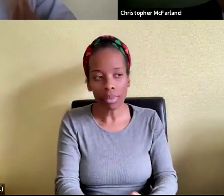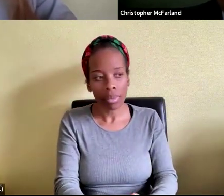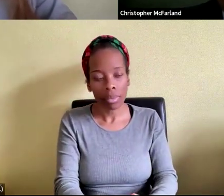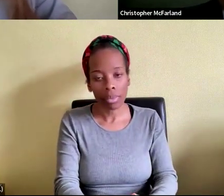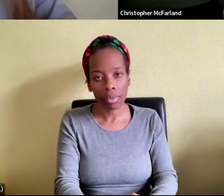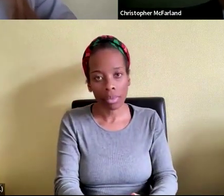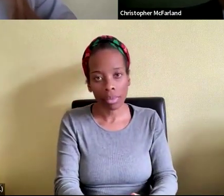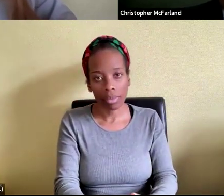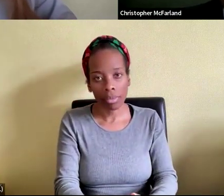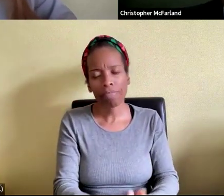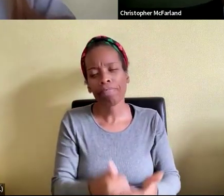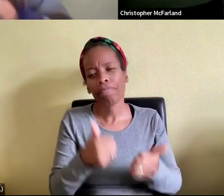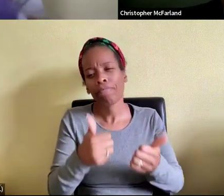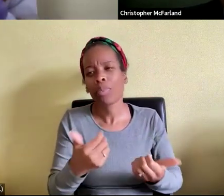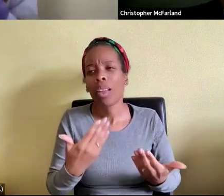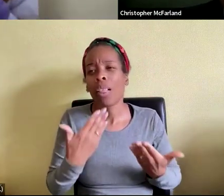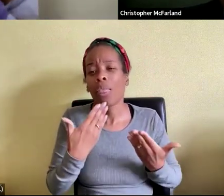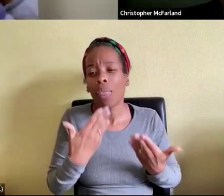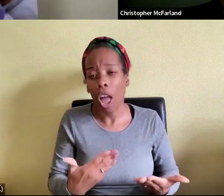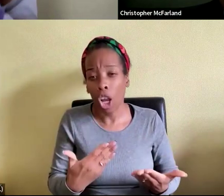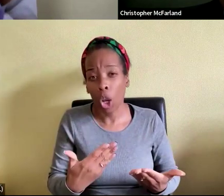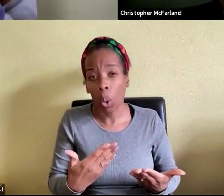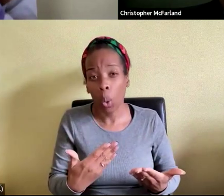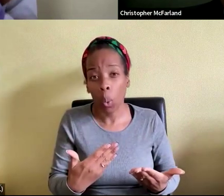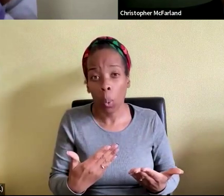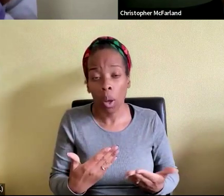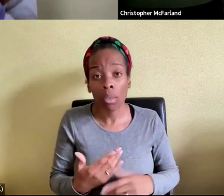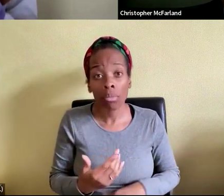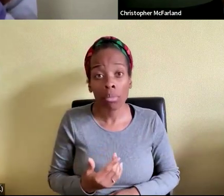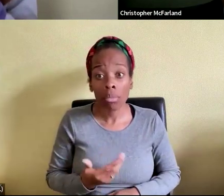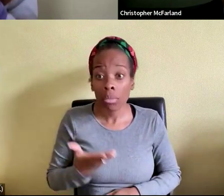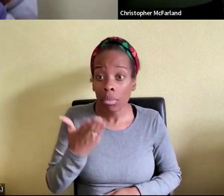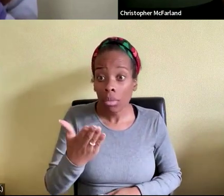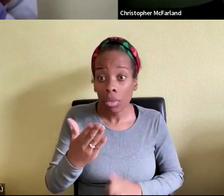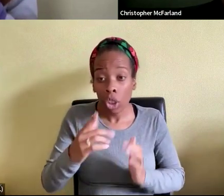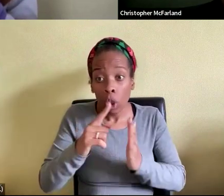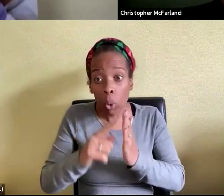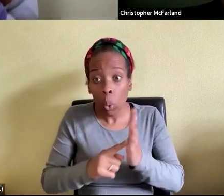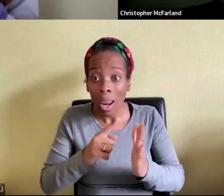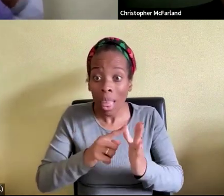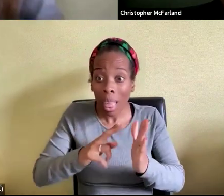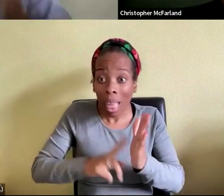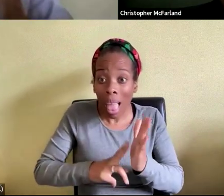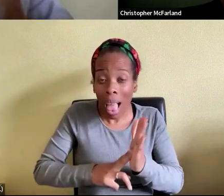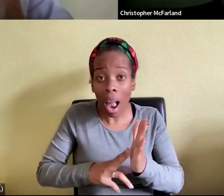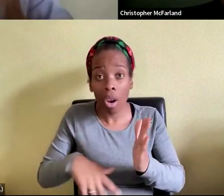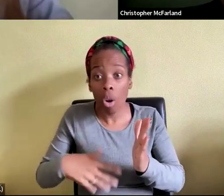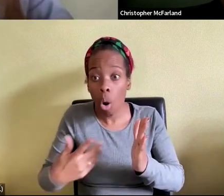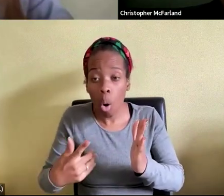Amelia: Brilliant, thank you. I don't know if you can come in on this or Julianne. A question about whether the subject access request,